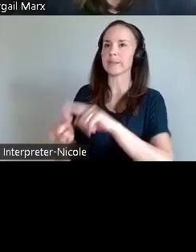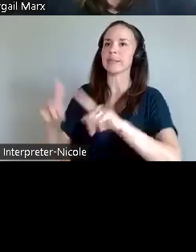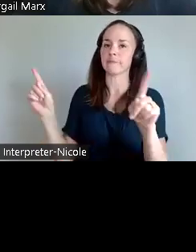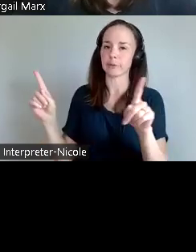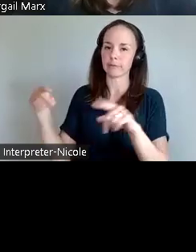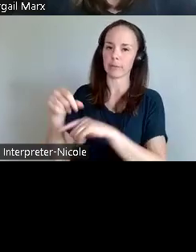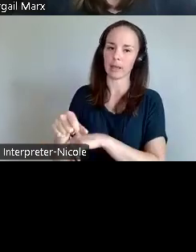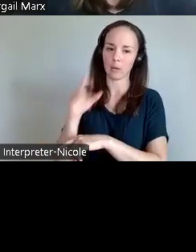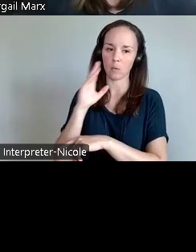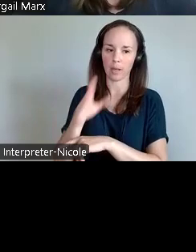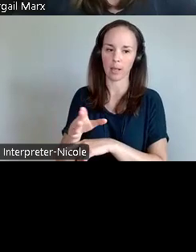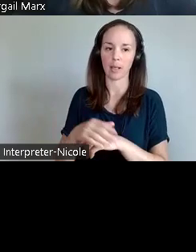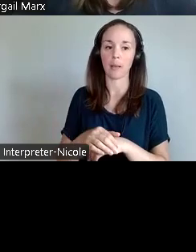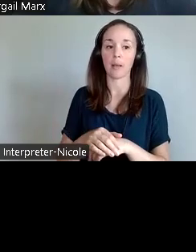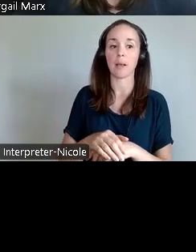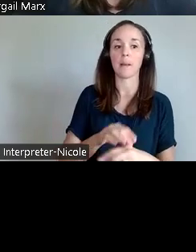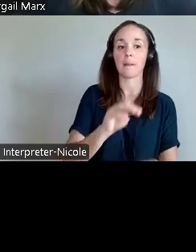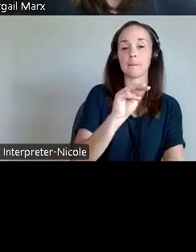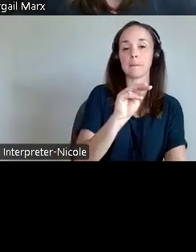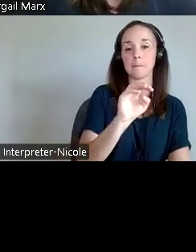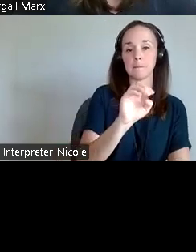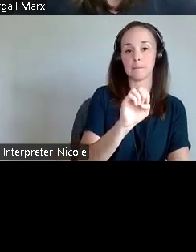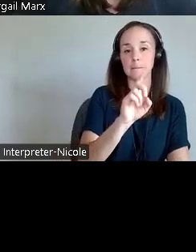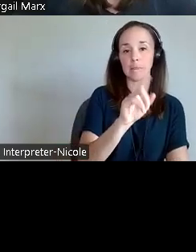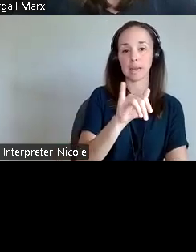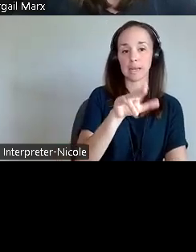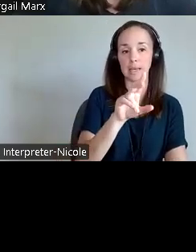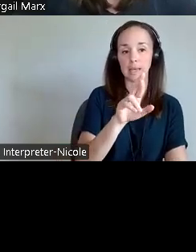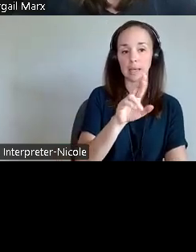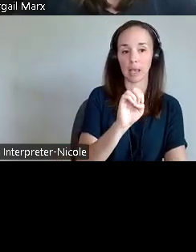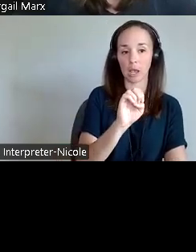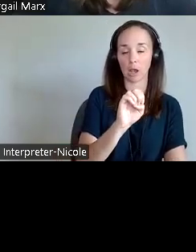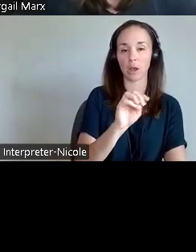funding and Medicaid which is state by state funding, both currently cover speech generating